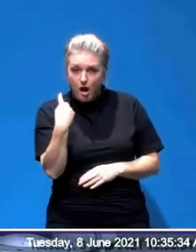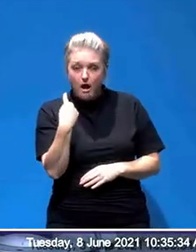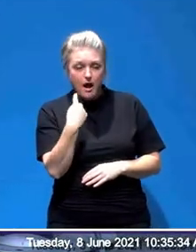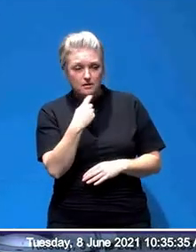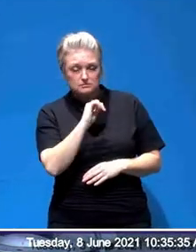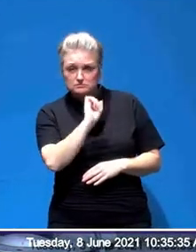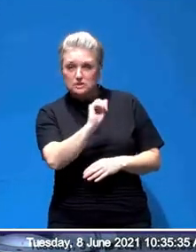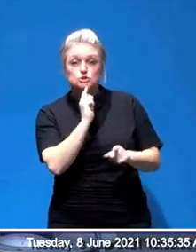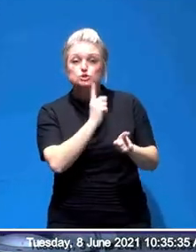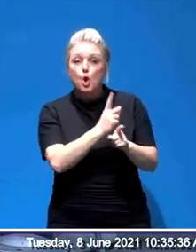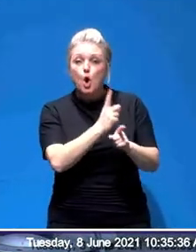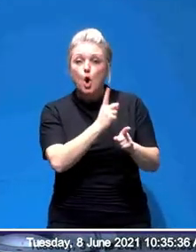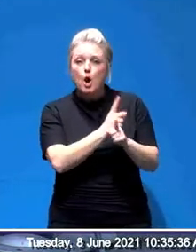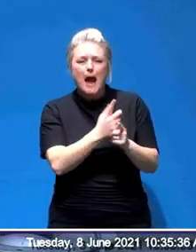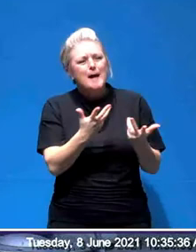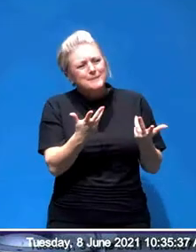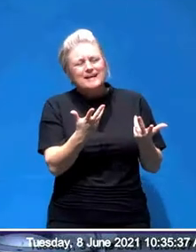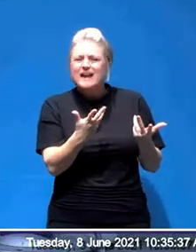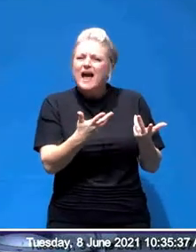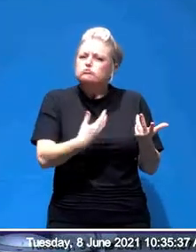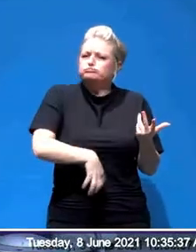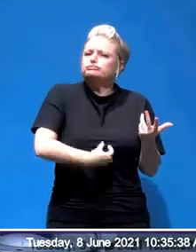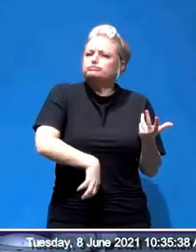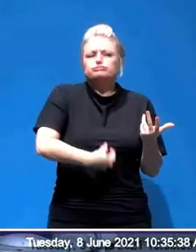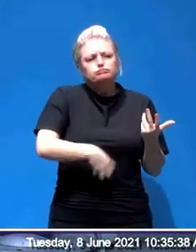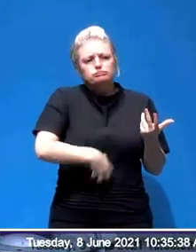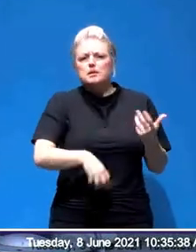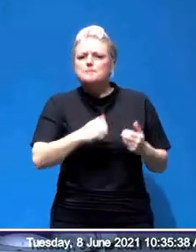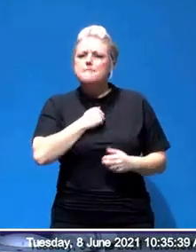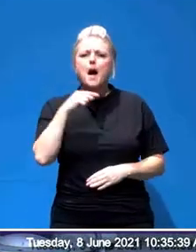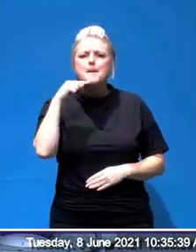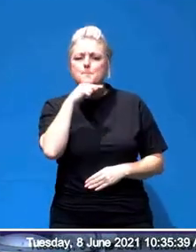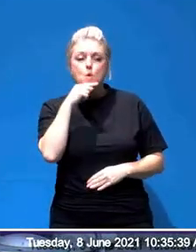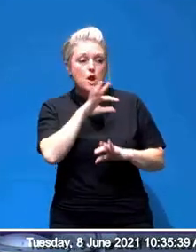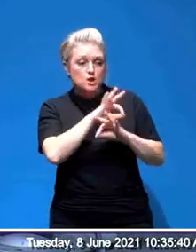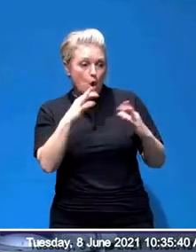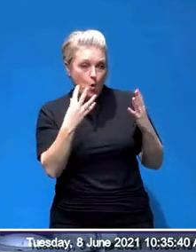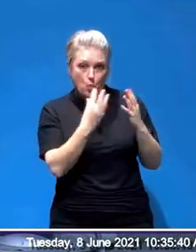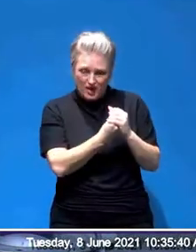would have been annoyed that they didn't include Daniel in the shopping trip, what else will they lie about?